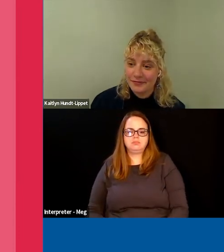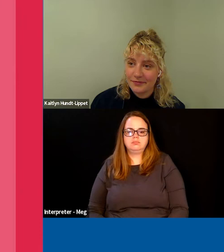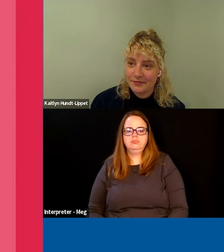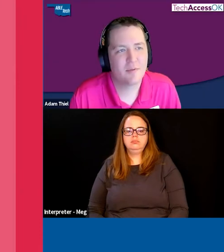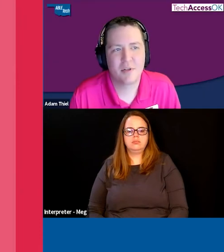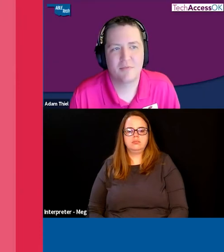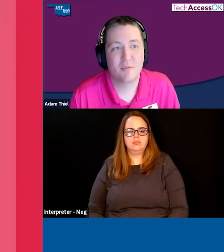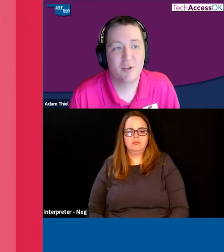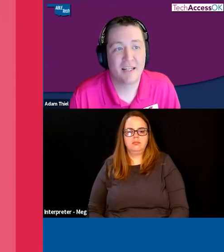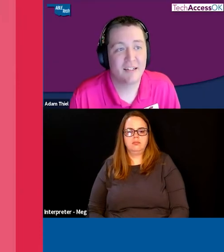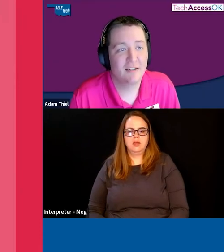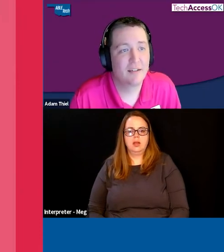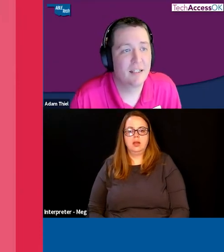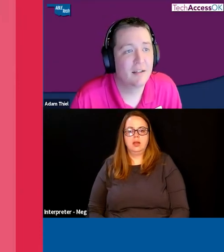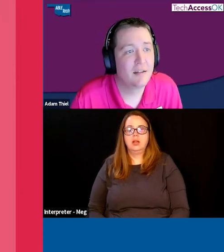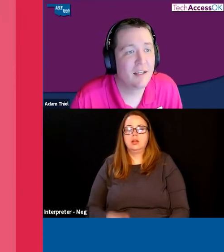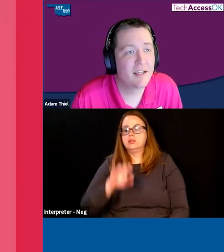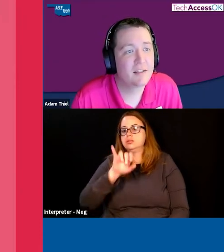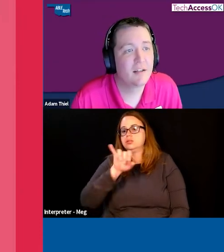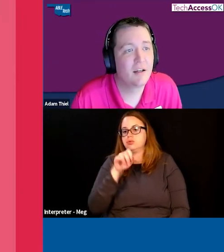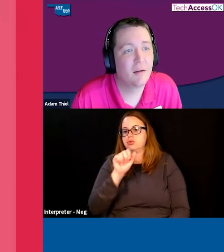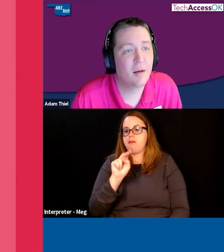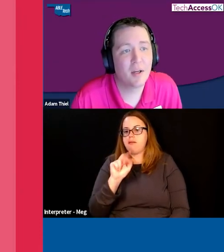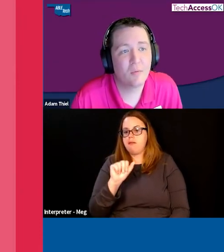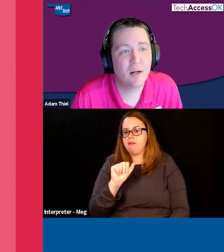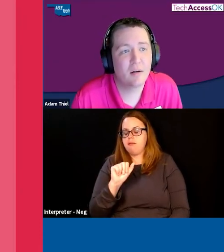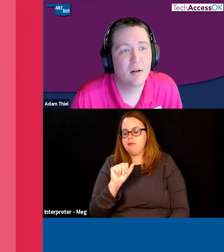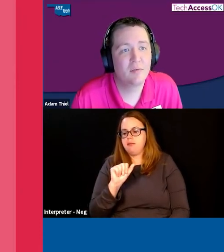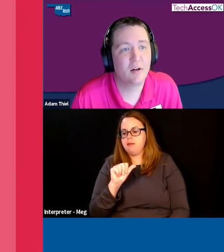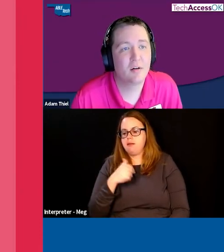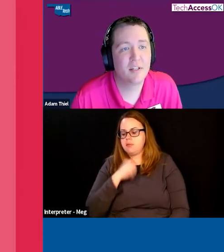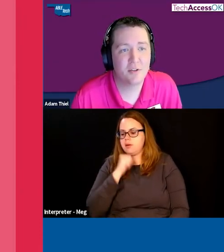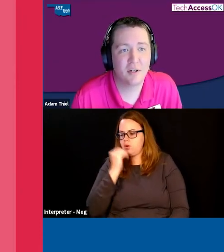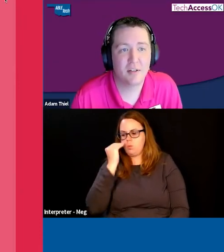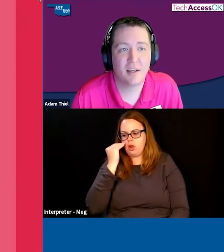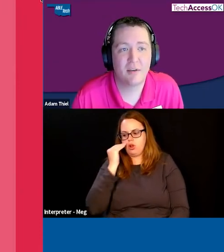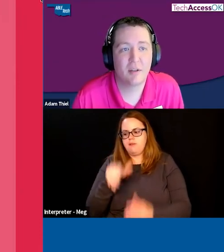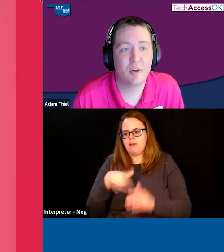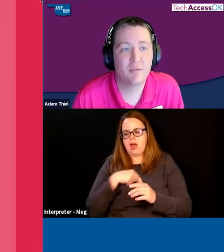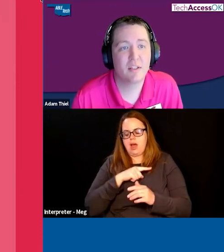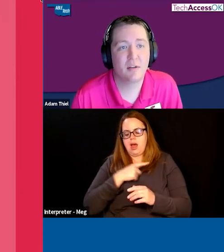Next we have a question from Janna, and they ask, I'm not aware of our district having previously included